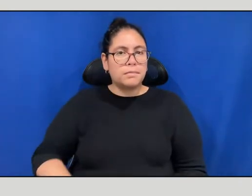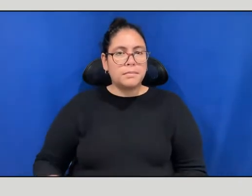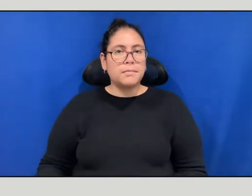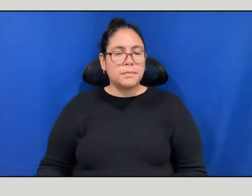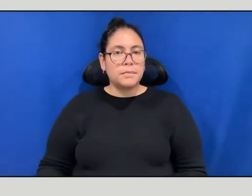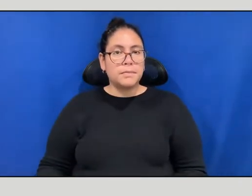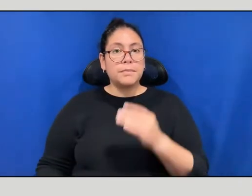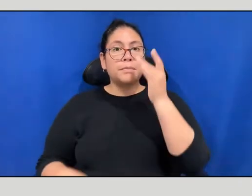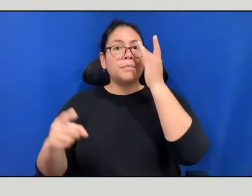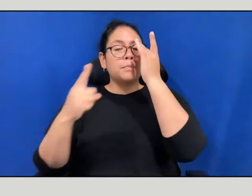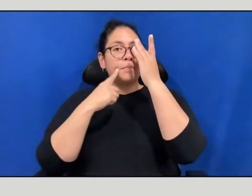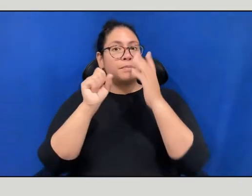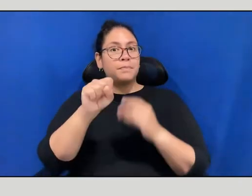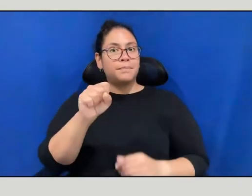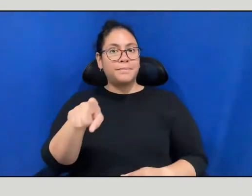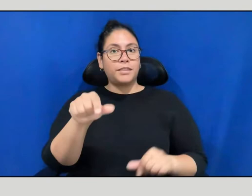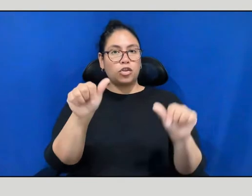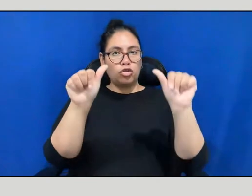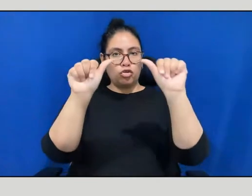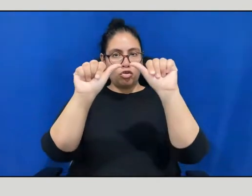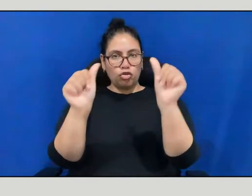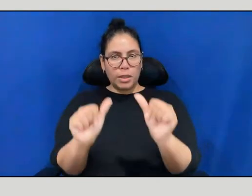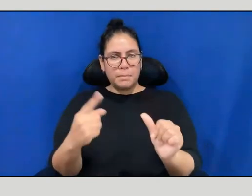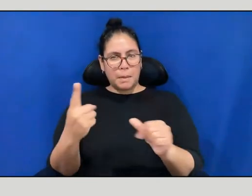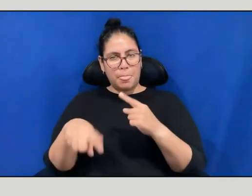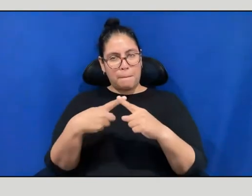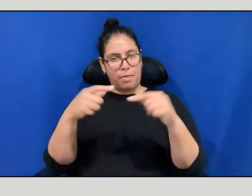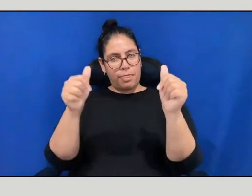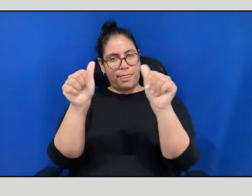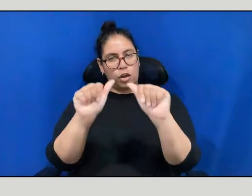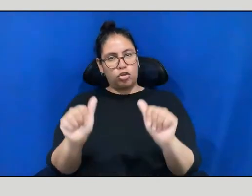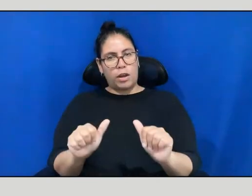that reminds me of West African sculpture